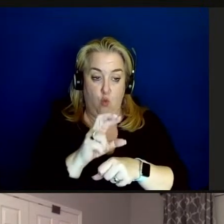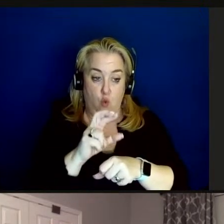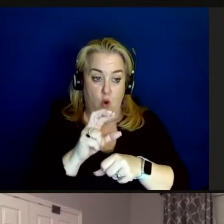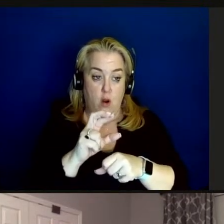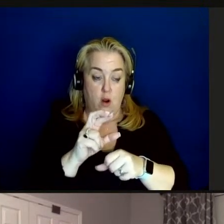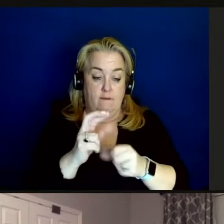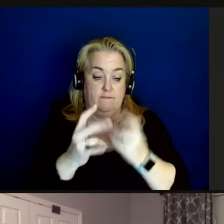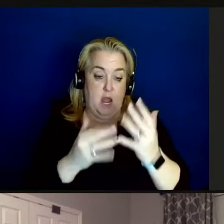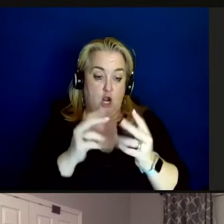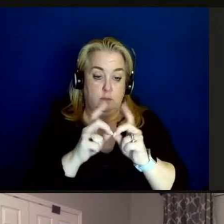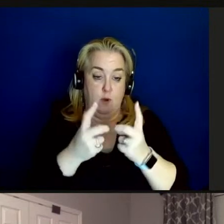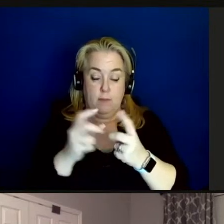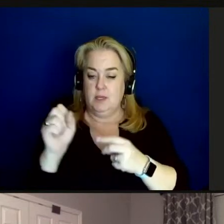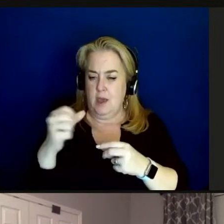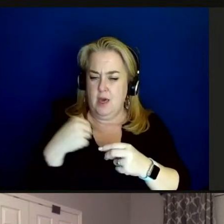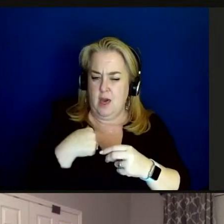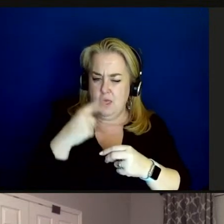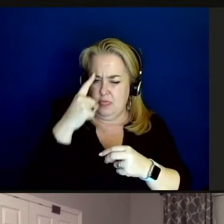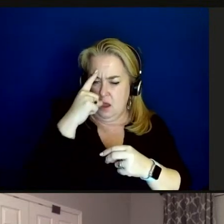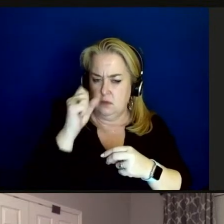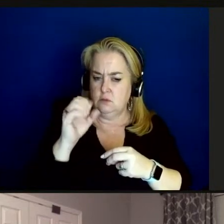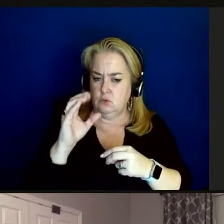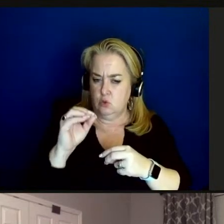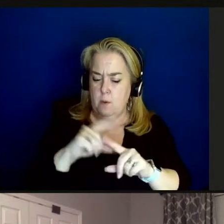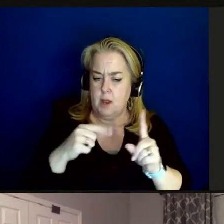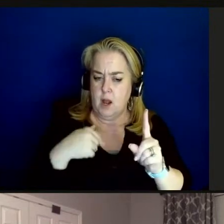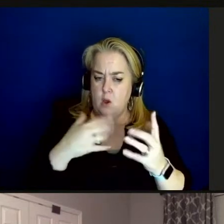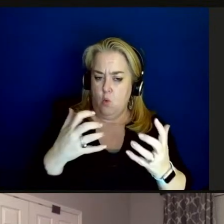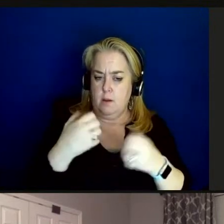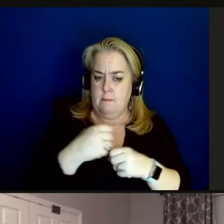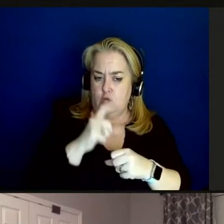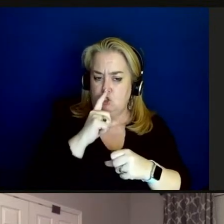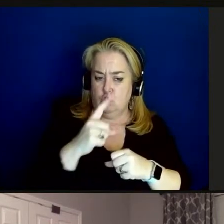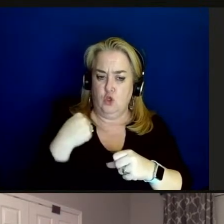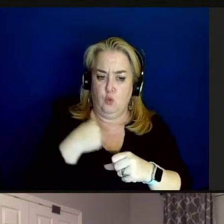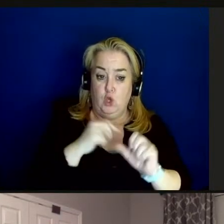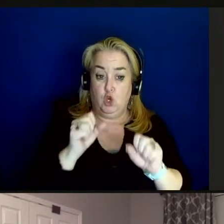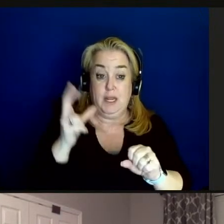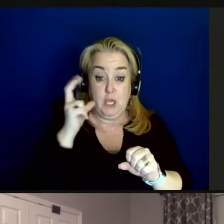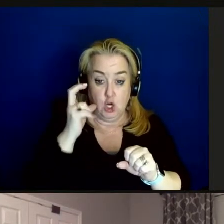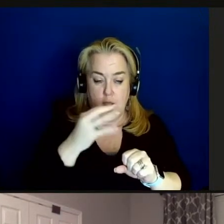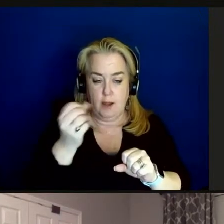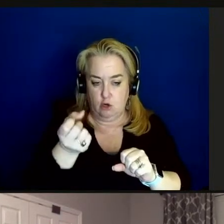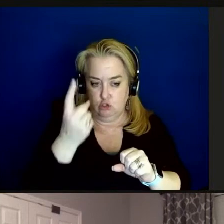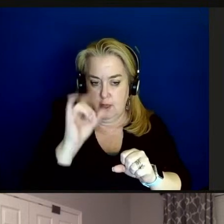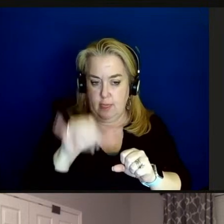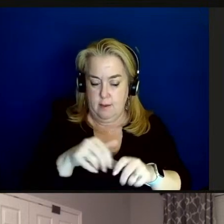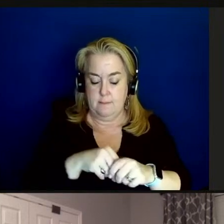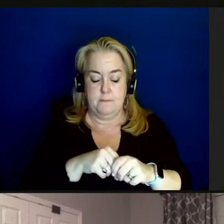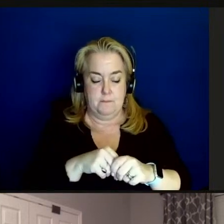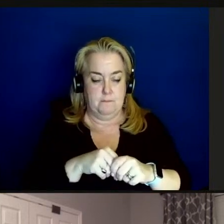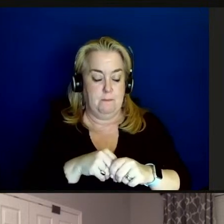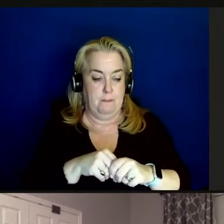DESPERATE FOR TO GET BACK POSITIONS WITH THE FIRE